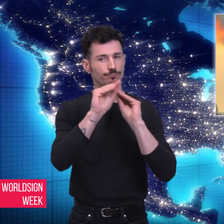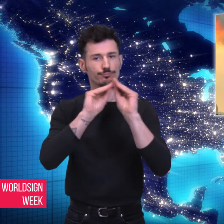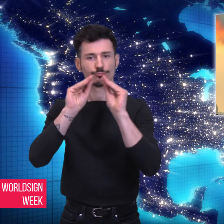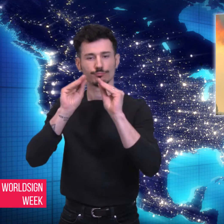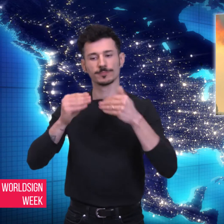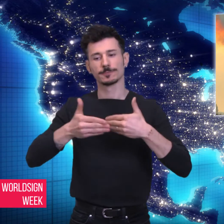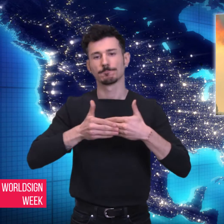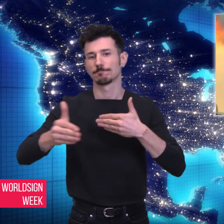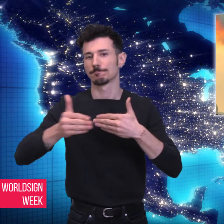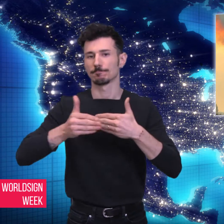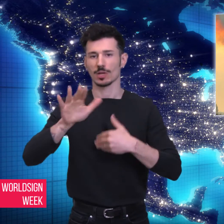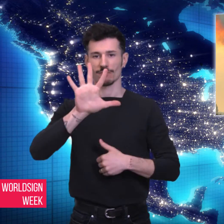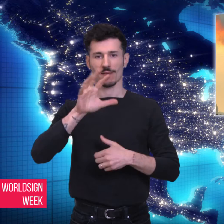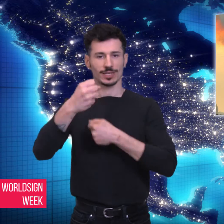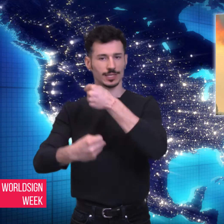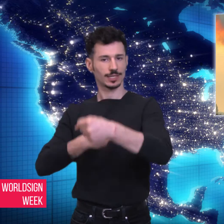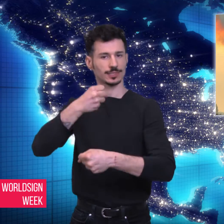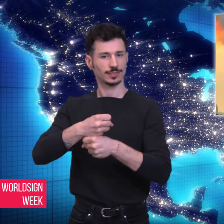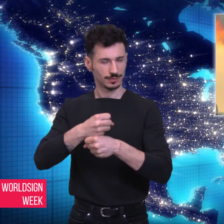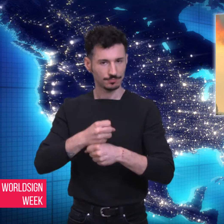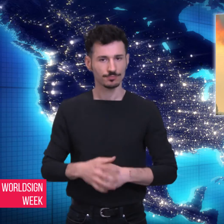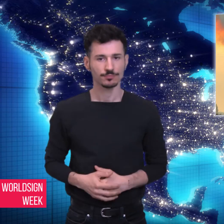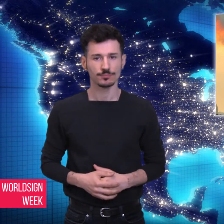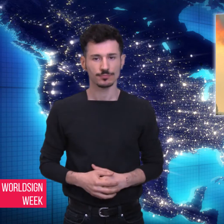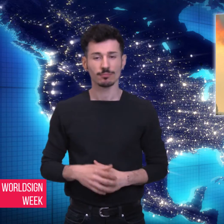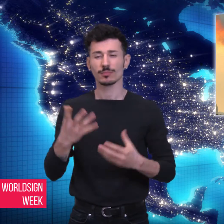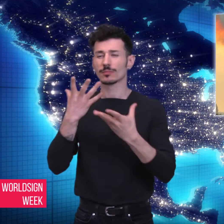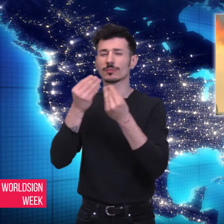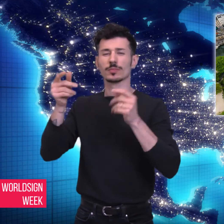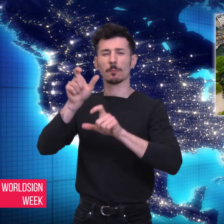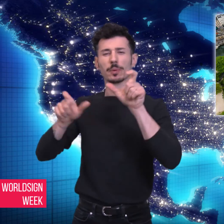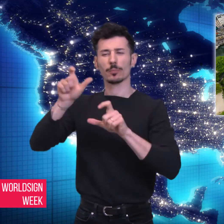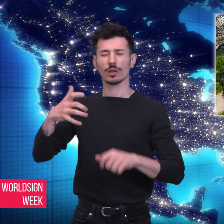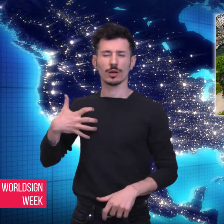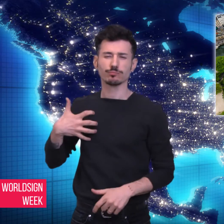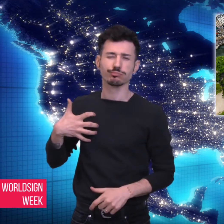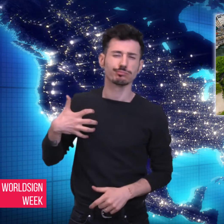Notre-Dame within five years. Many billionaires promised to